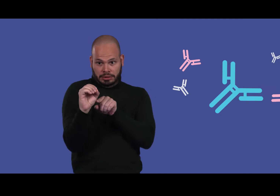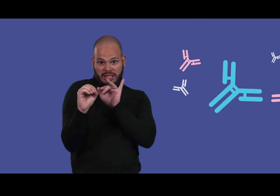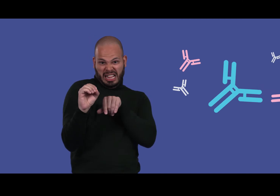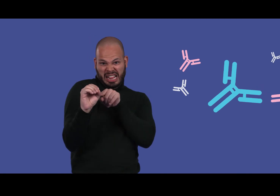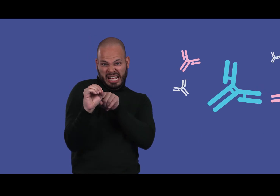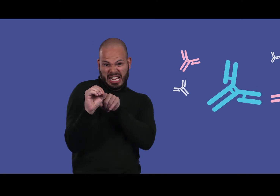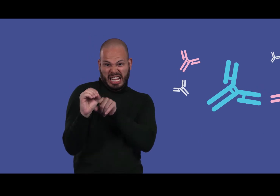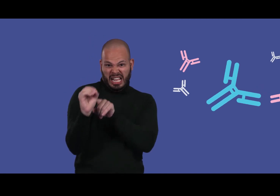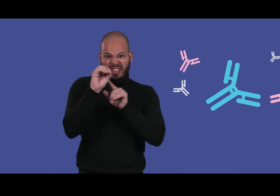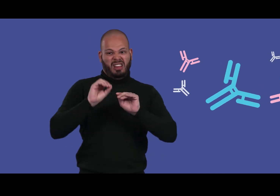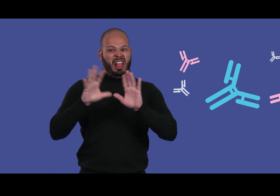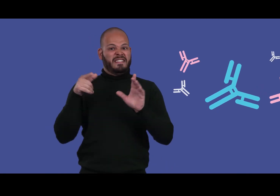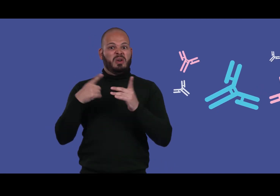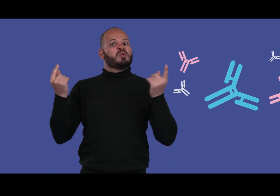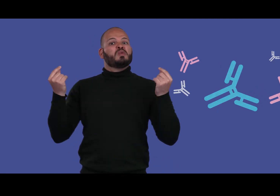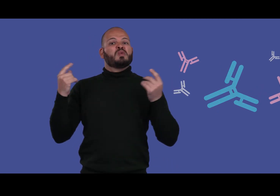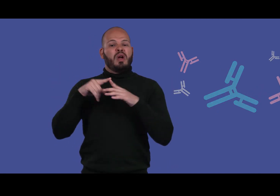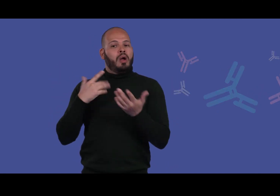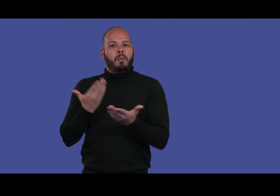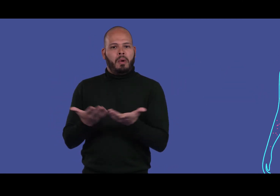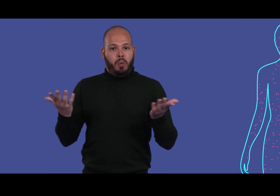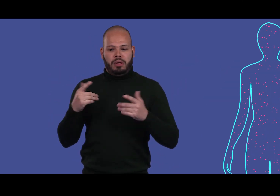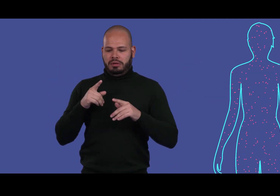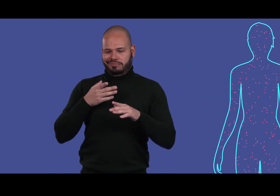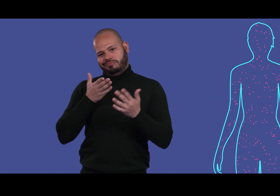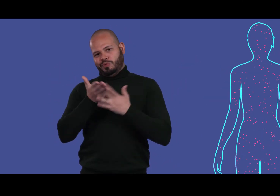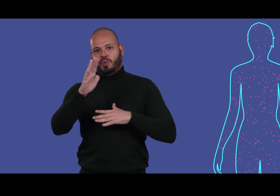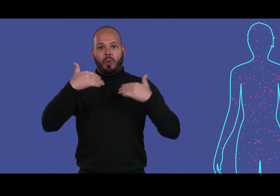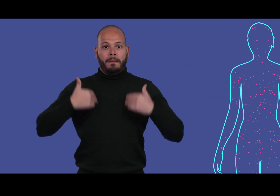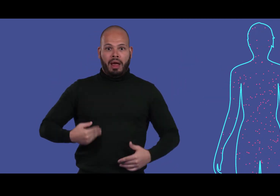a little molecule in your blood made by the immune system that’s